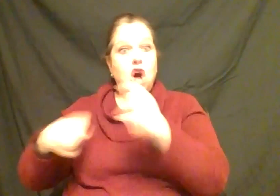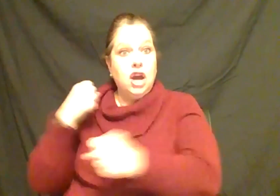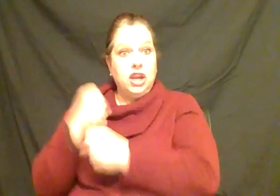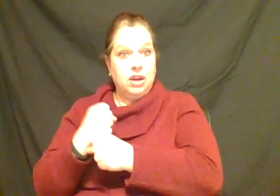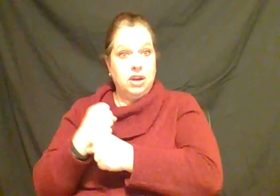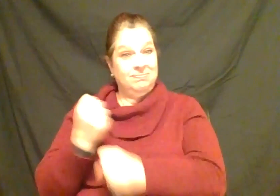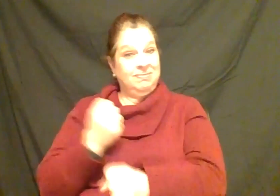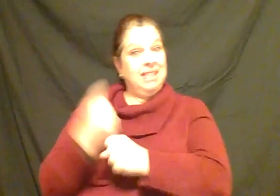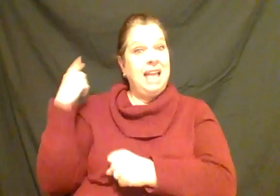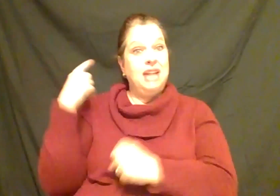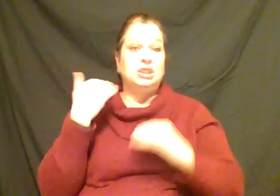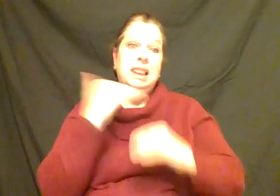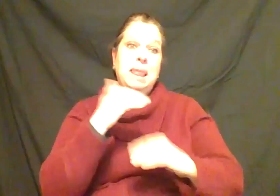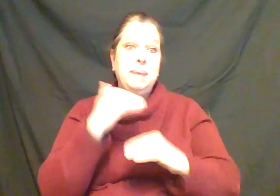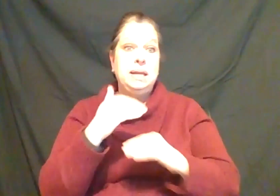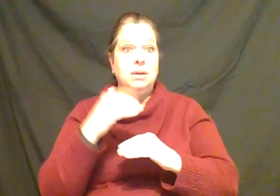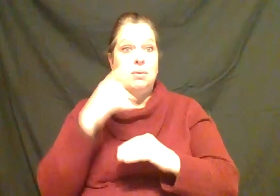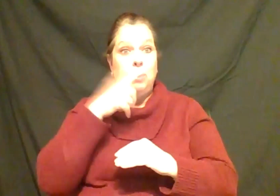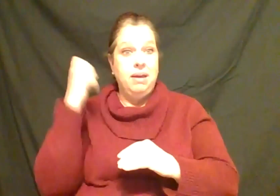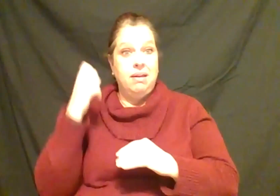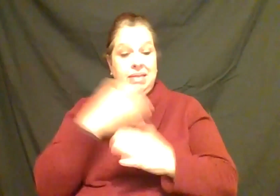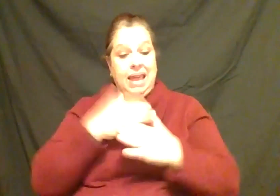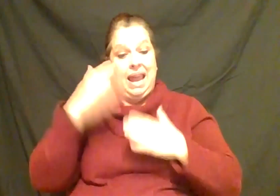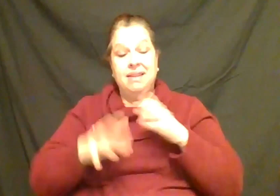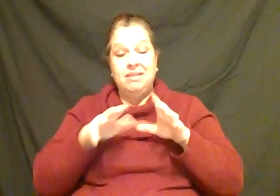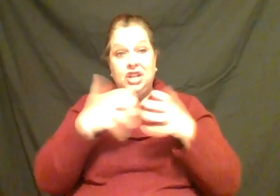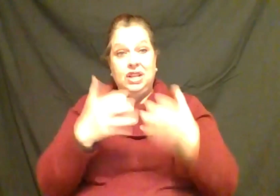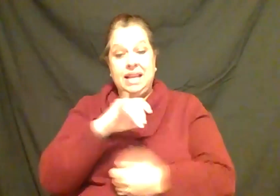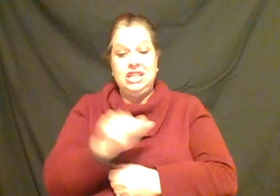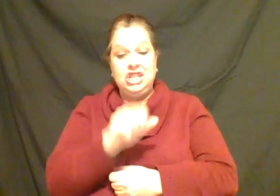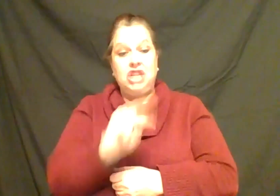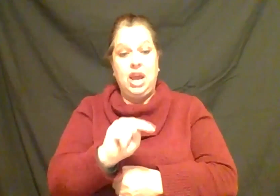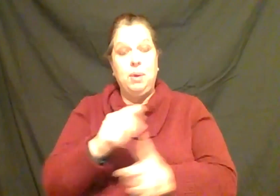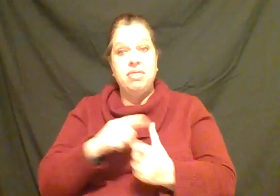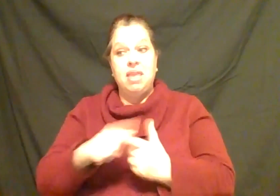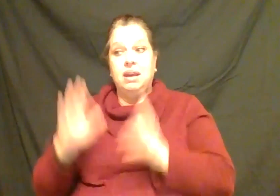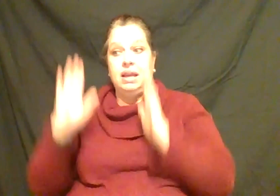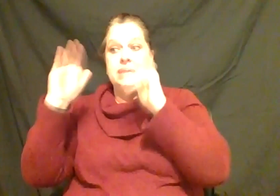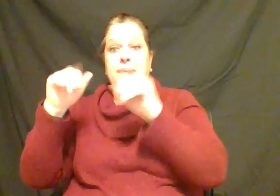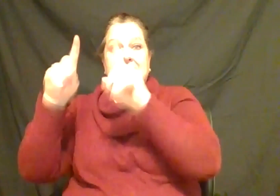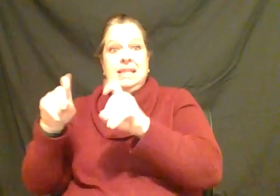with students ending their instruction in january and then expecting to test in may and hearing that